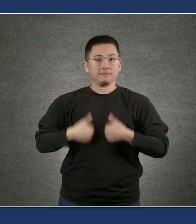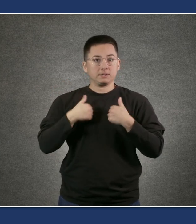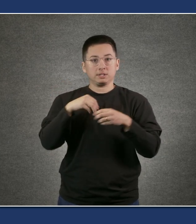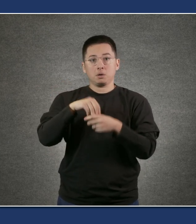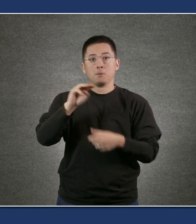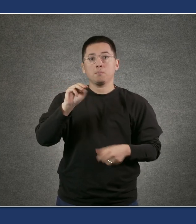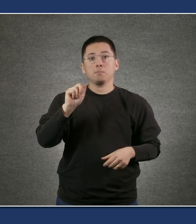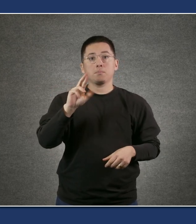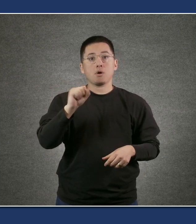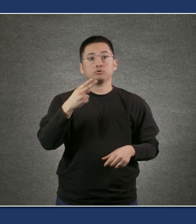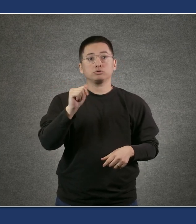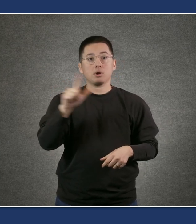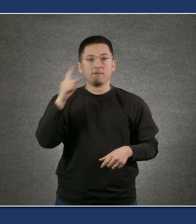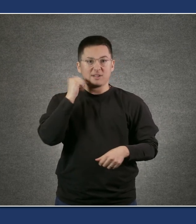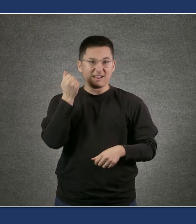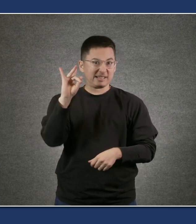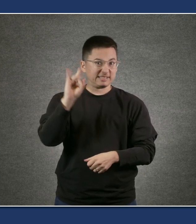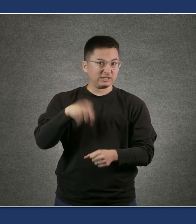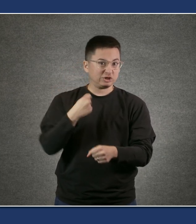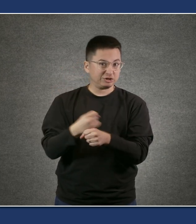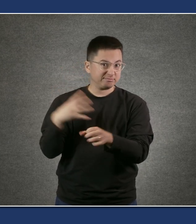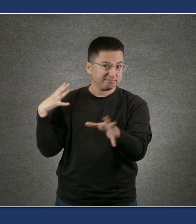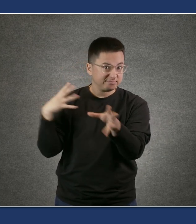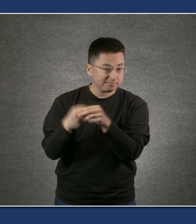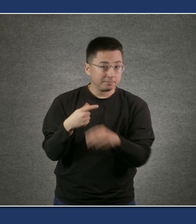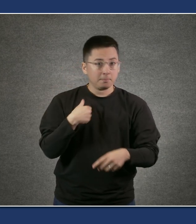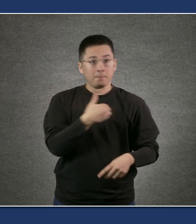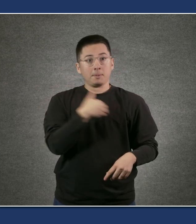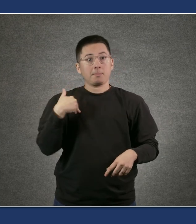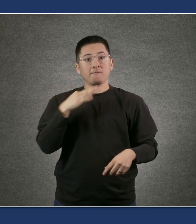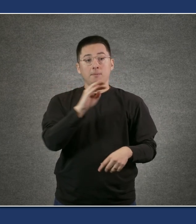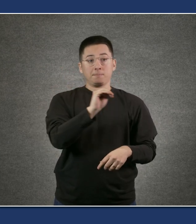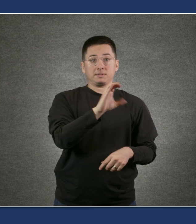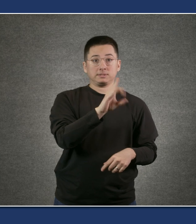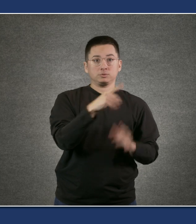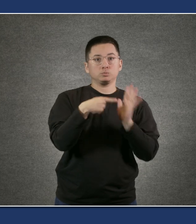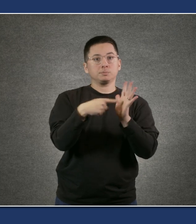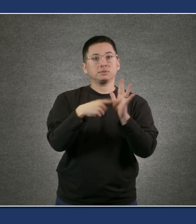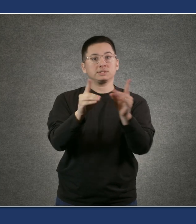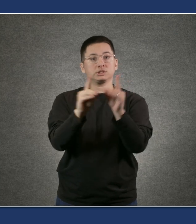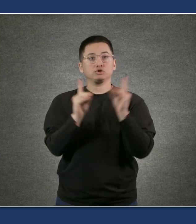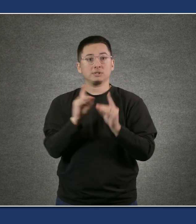And I've been a member of MCD representing district 8 for eight years.